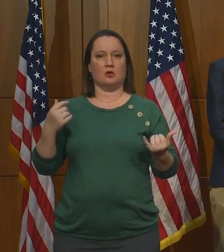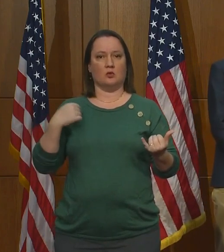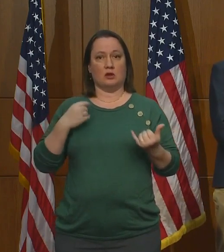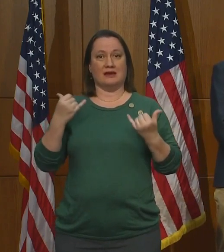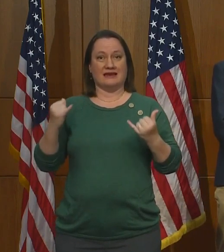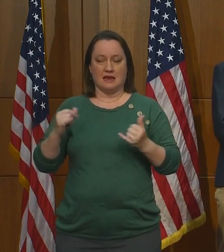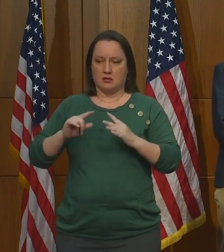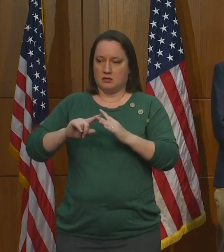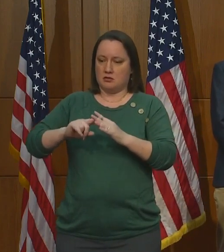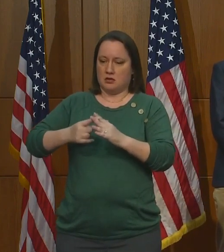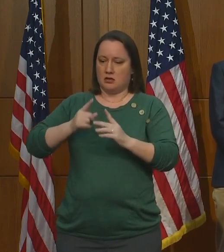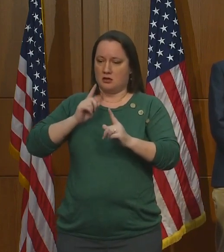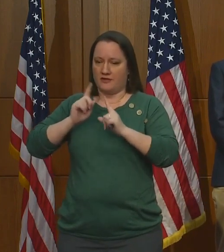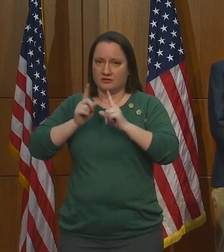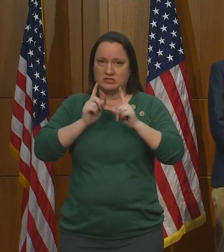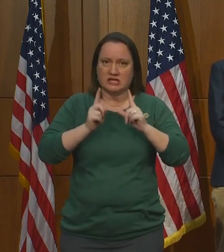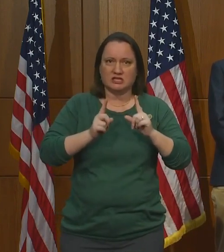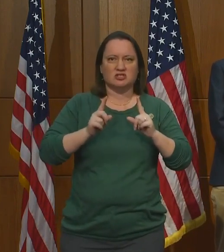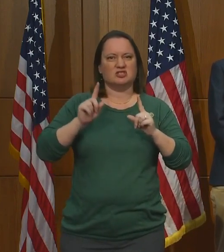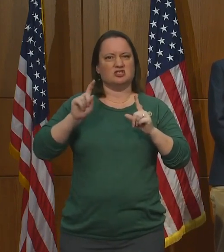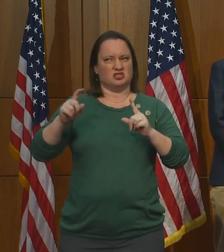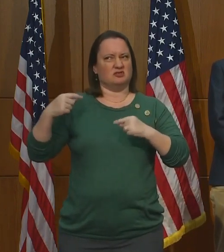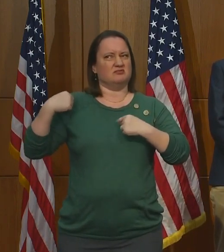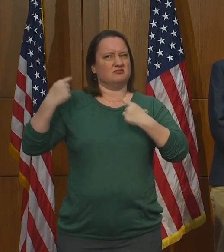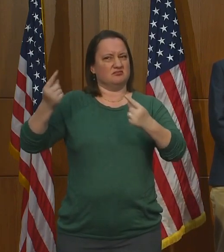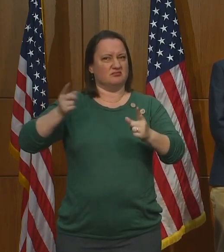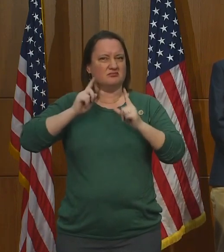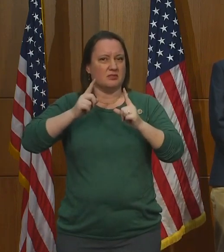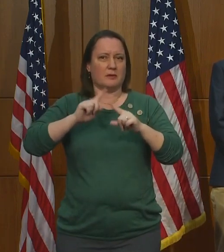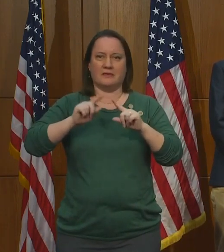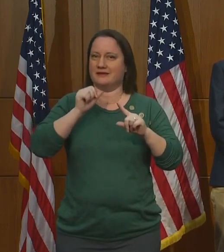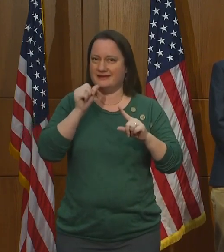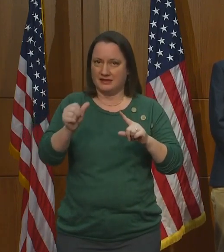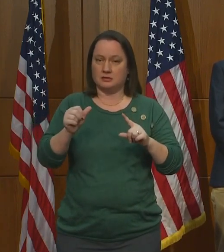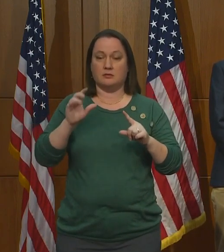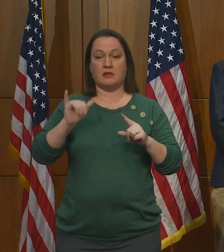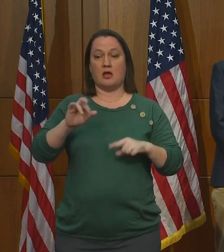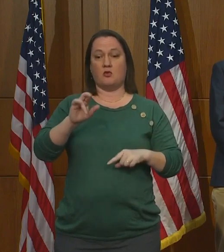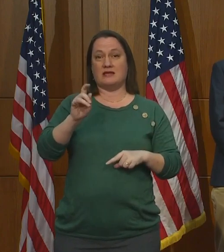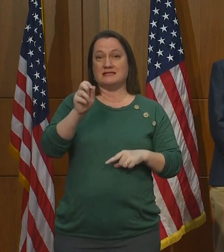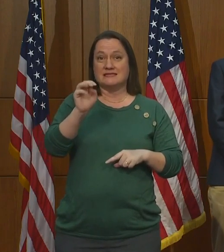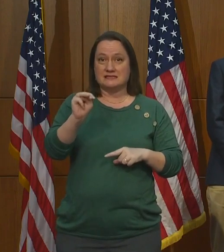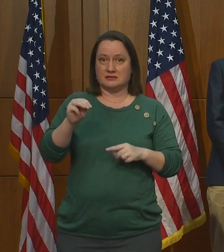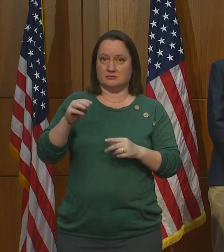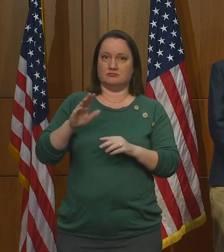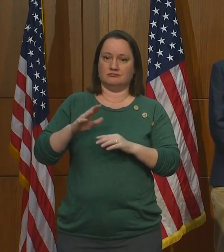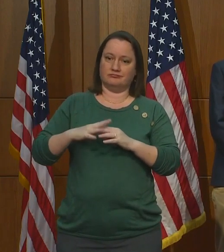AND AS A NATION IN THIS MOMENT. WE ARE HAVING OVERDUE AND NECESSARY BUT DIFFICULT CONVERSATIONS ABOUT SYSTEMIC AN